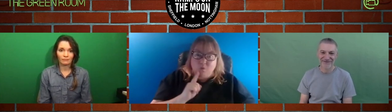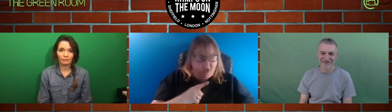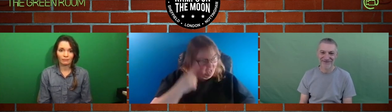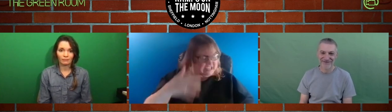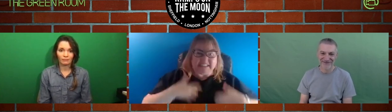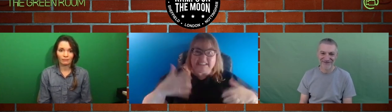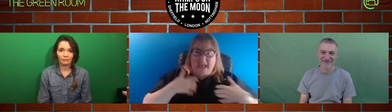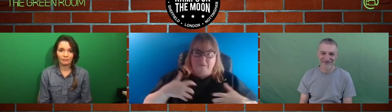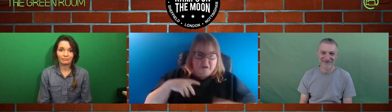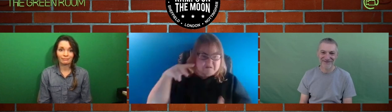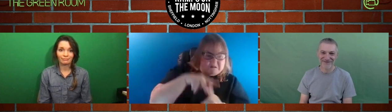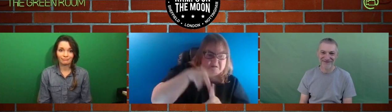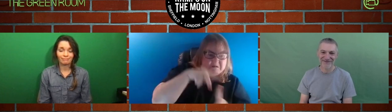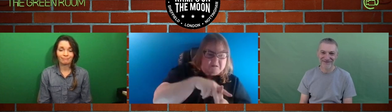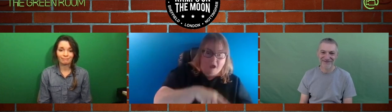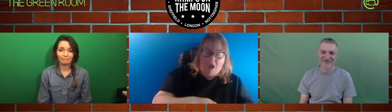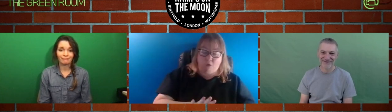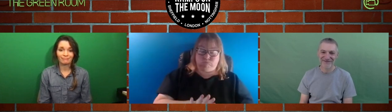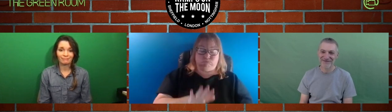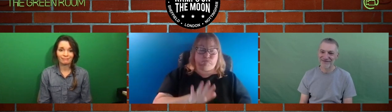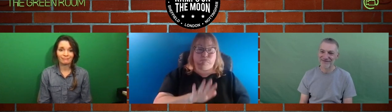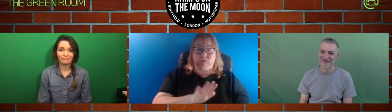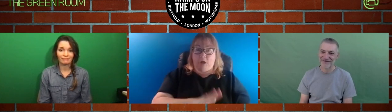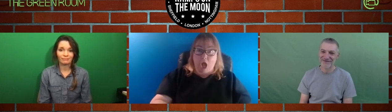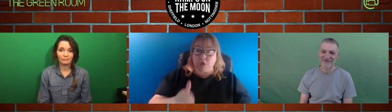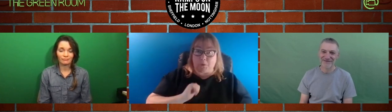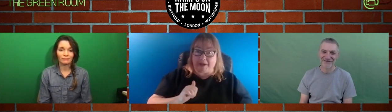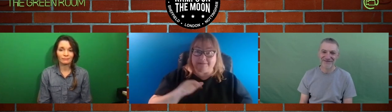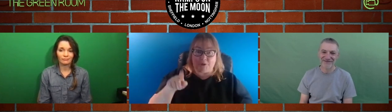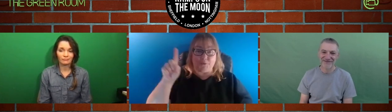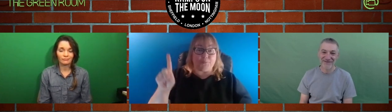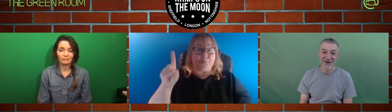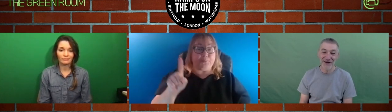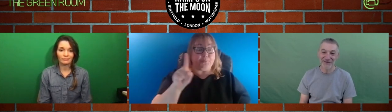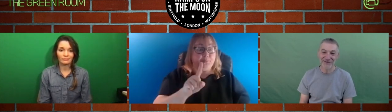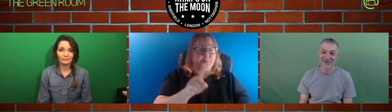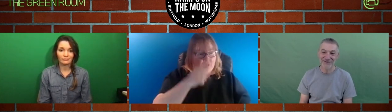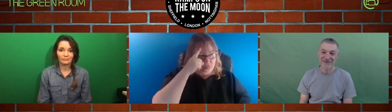And that is not what you would expect to see. And then we have Luna, who's a much